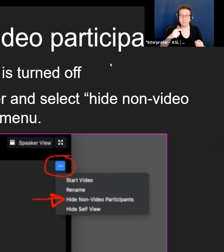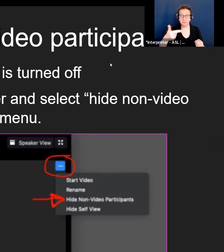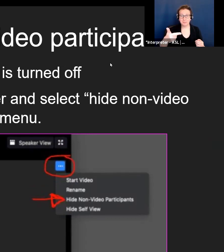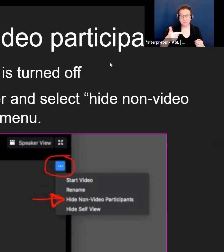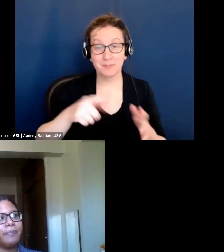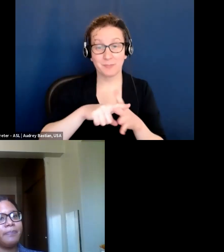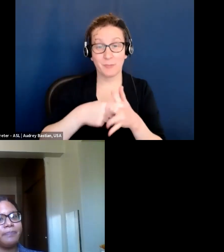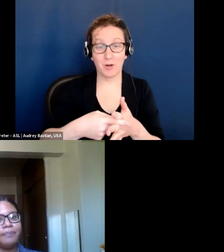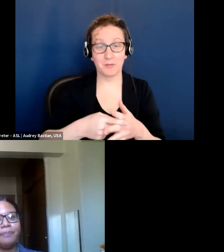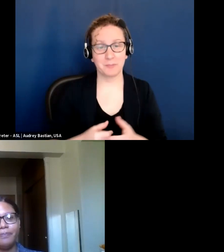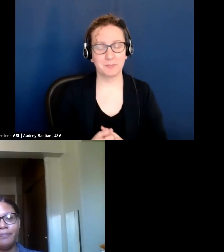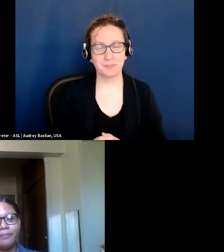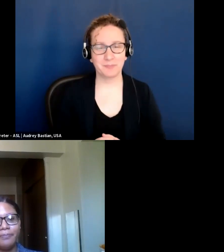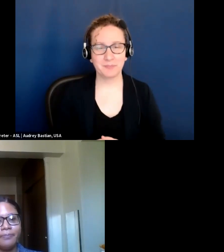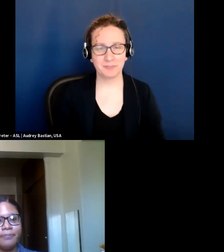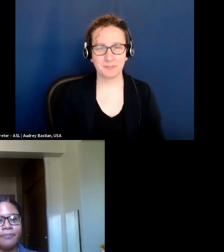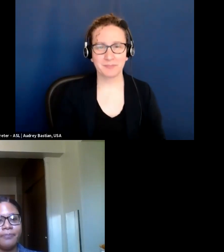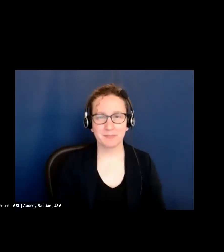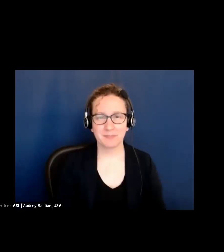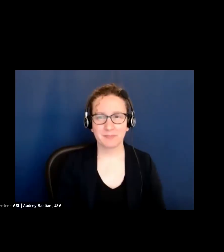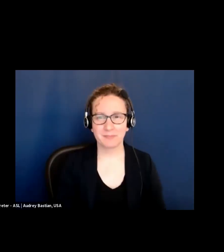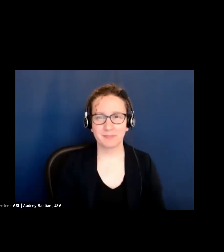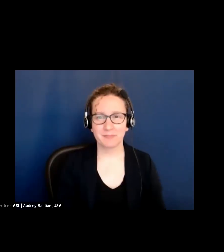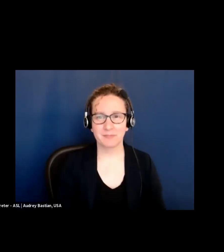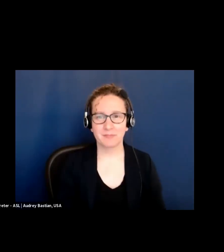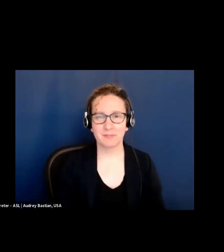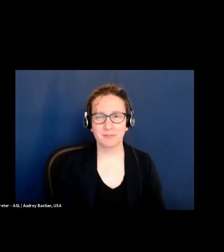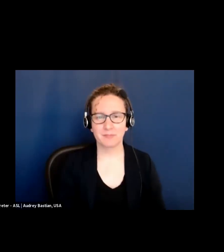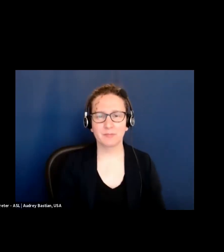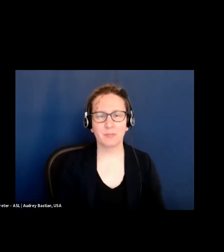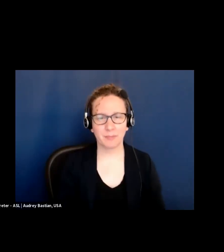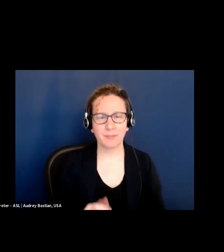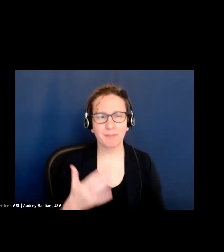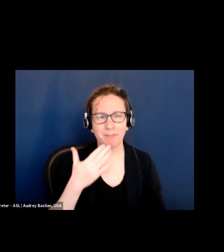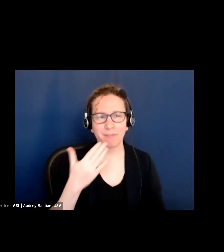Great. Thanks, Johileny. So we are going to invite our panelists to